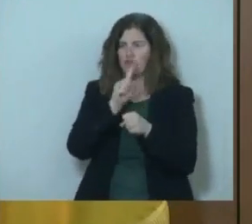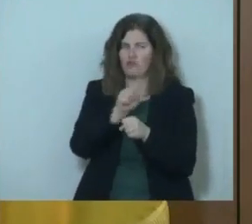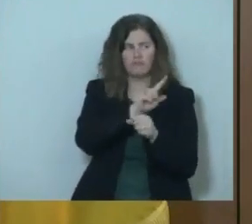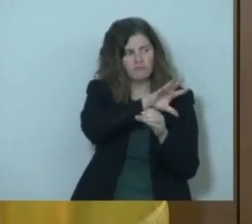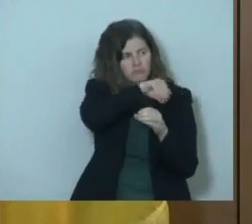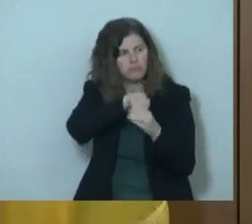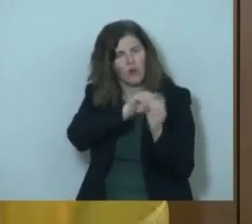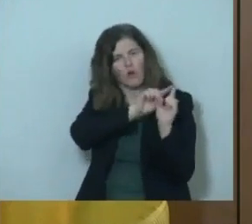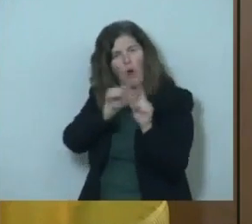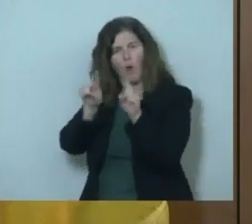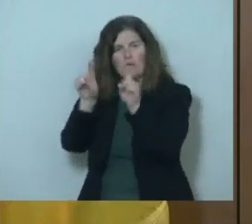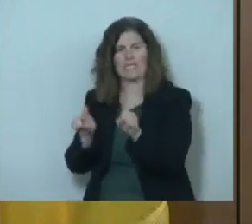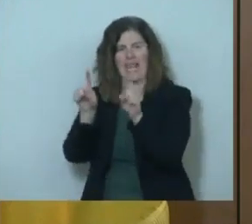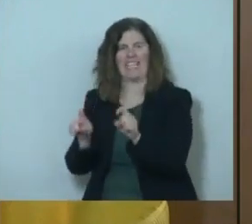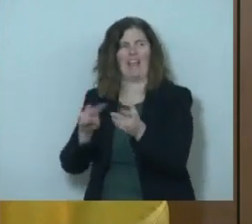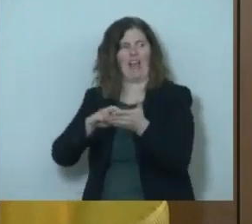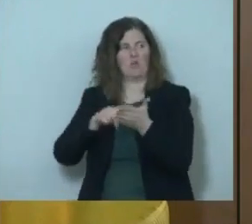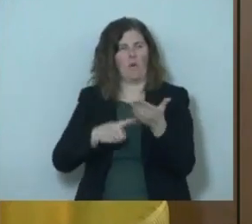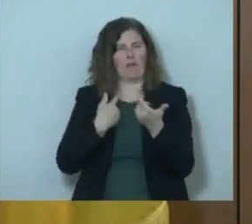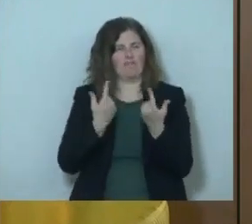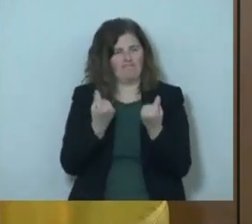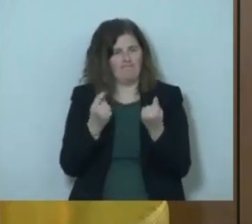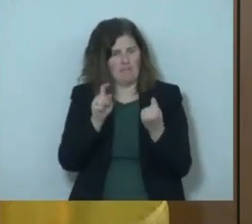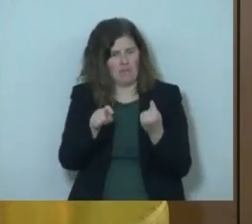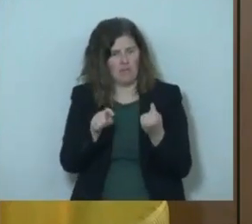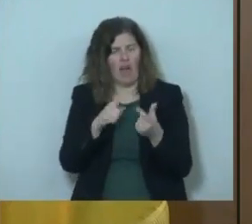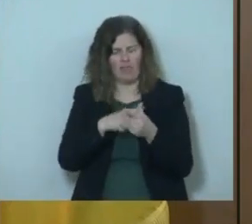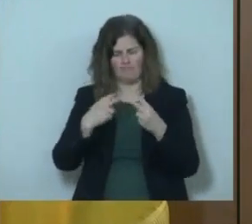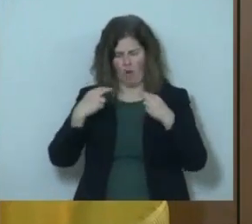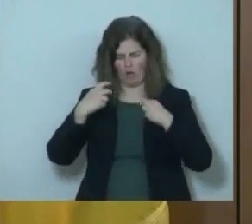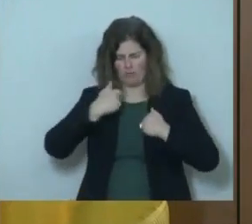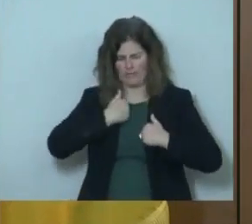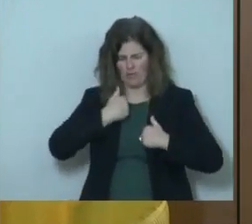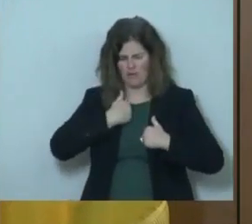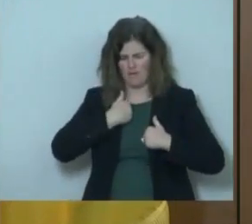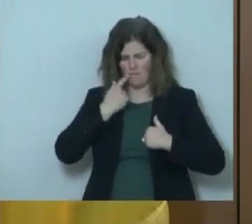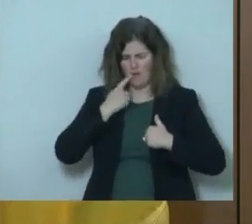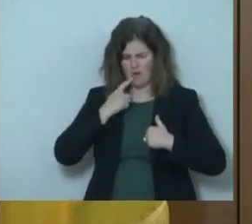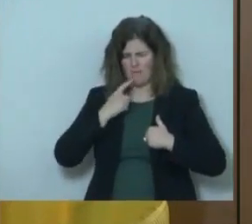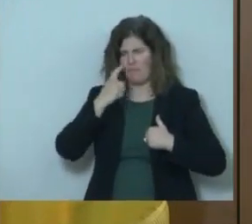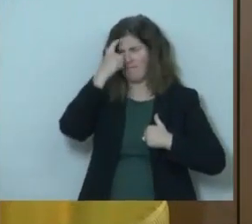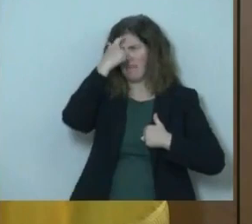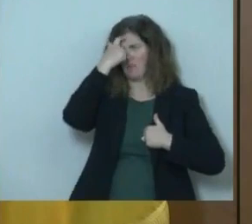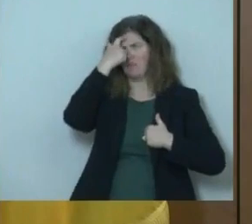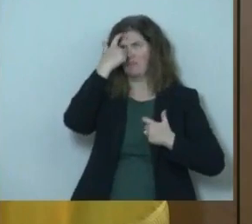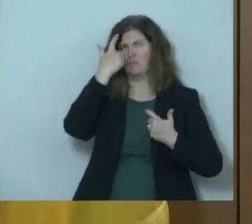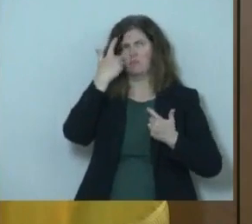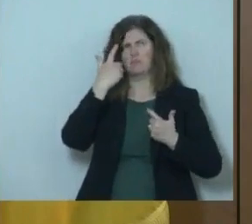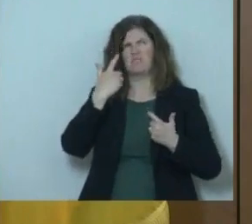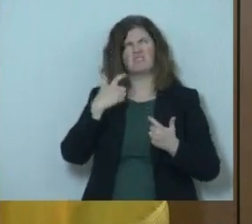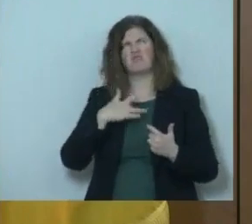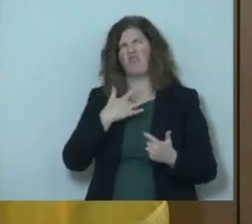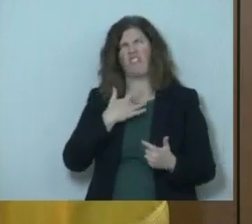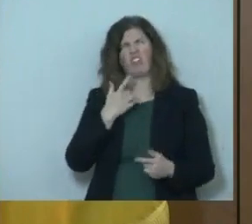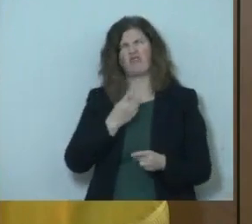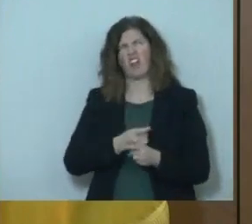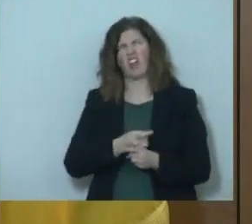THERE IS A SIGNIFICANT PART OF THE POPULATION THAT DOES NOT HAVE ANY SYMPTOMS. WE WANT TO MAKE SURE EVERYONE IS ENGAGED IN GETTING TESTED.